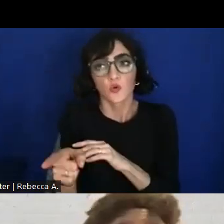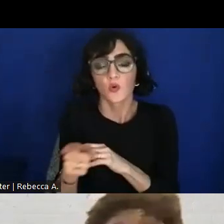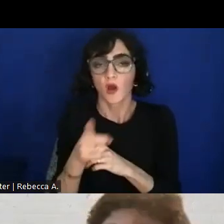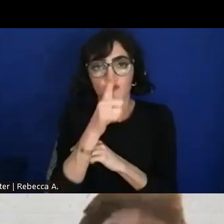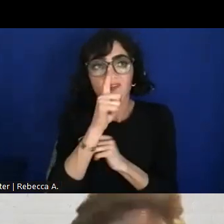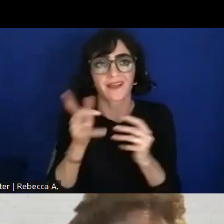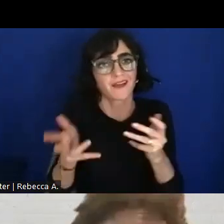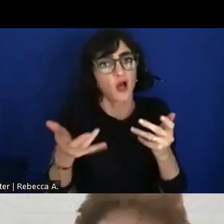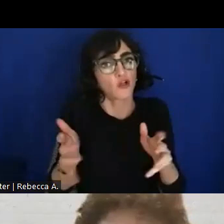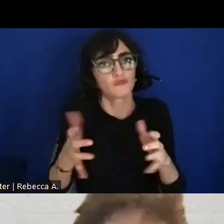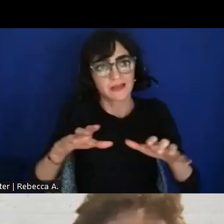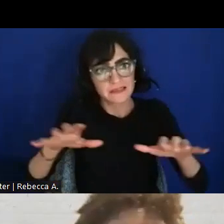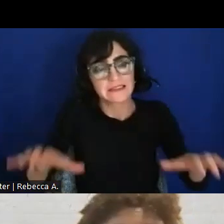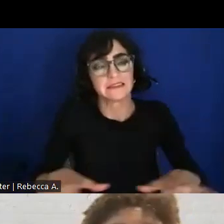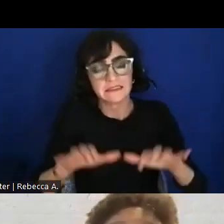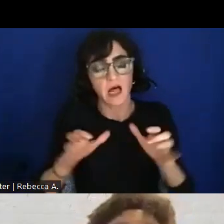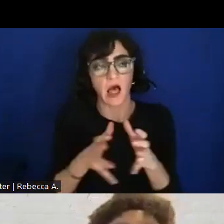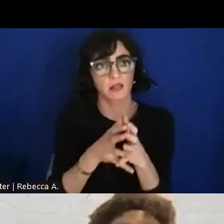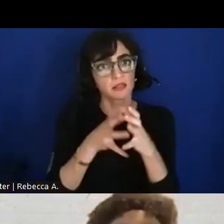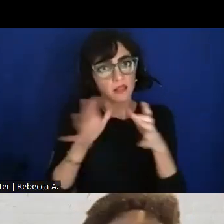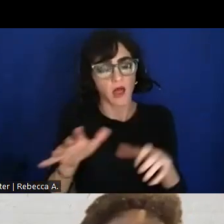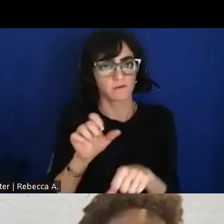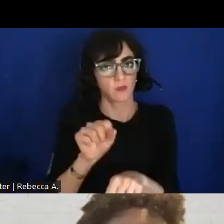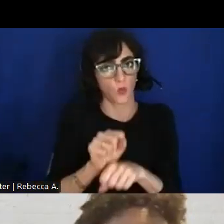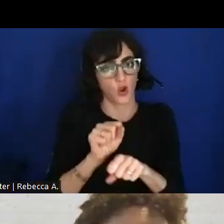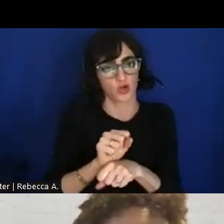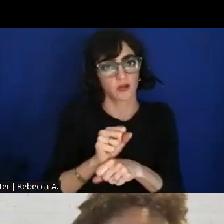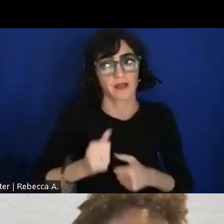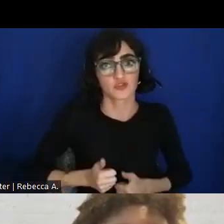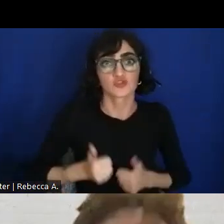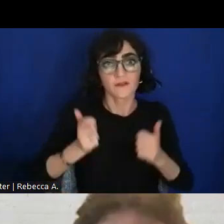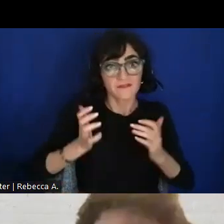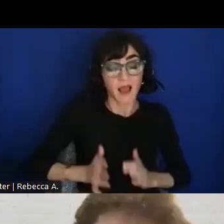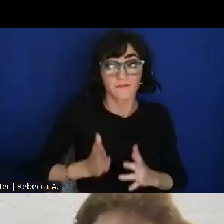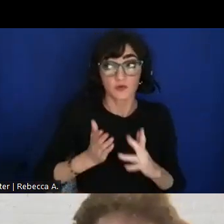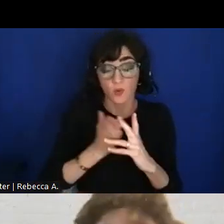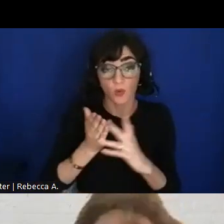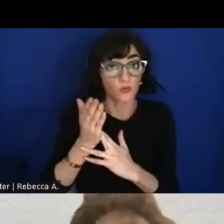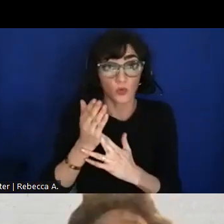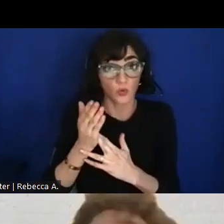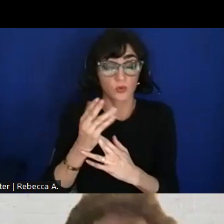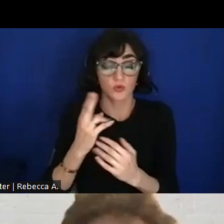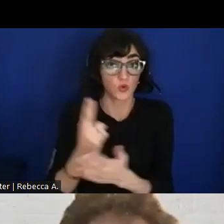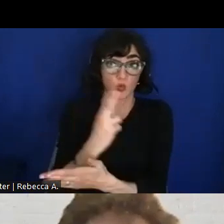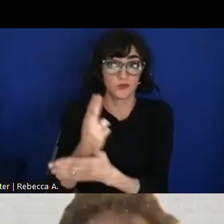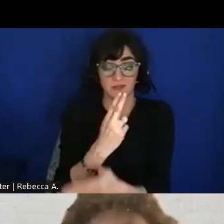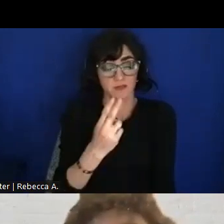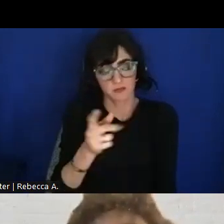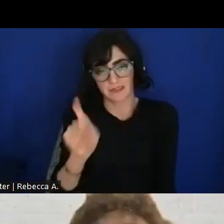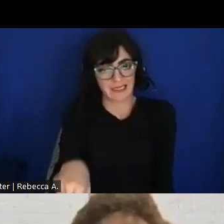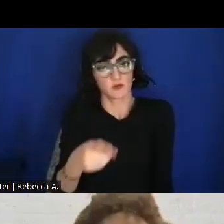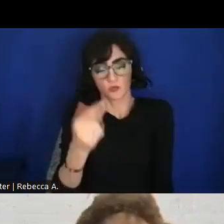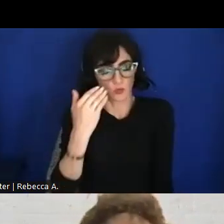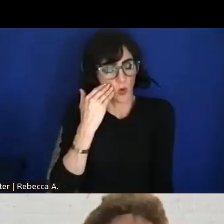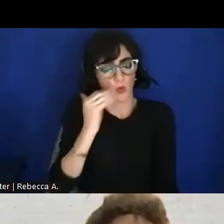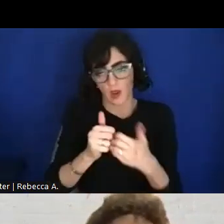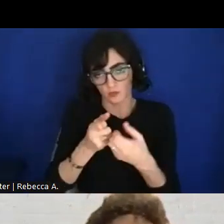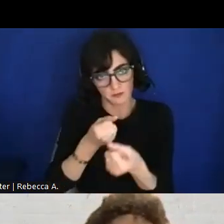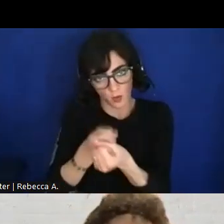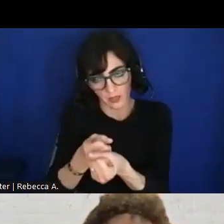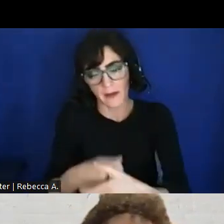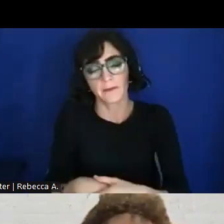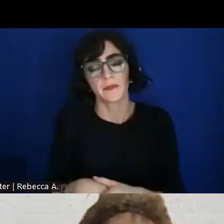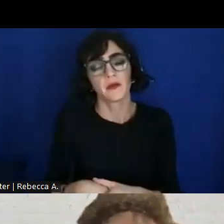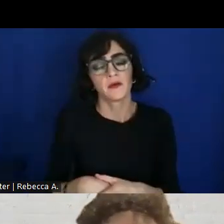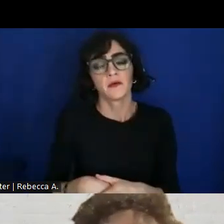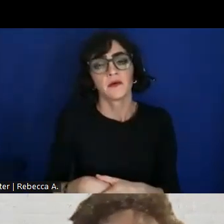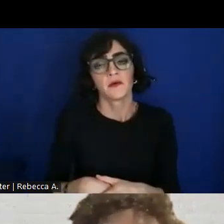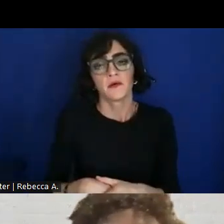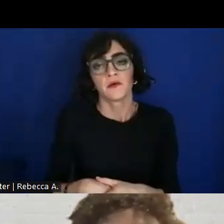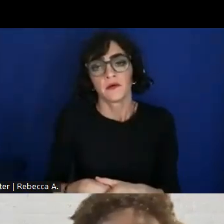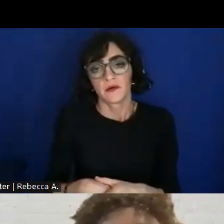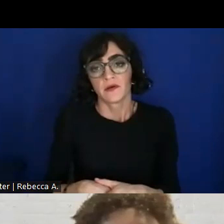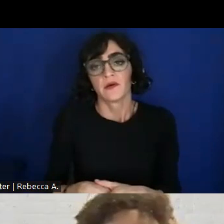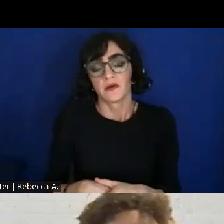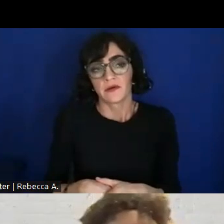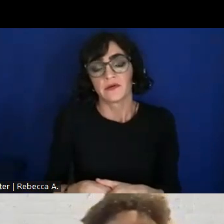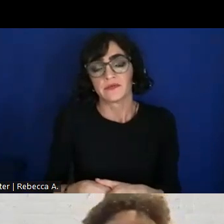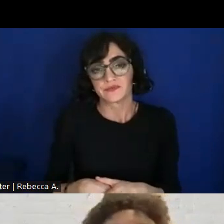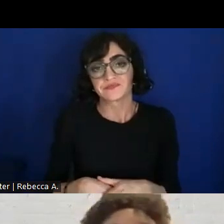of the work that survivors experiencing substance use need um you know as advocates you are